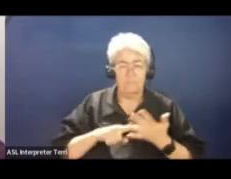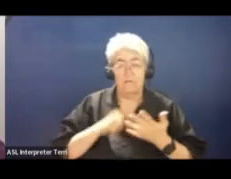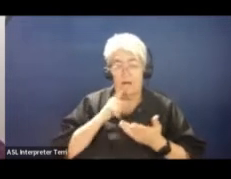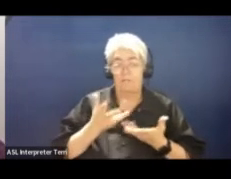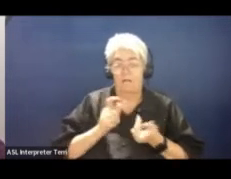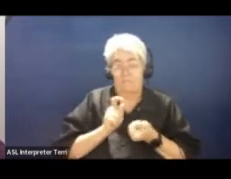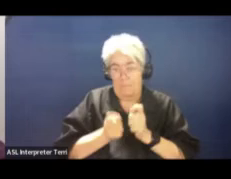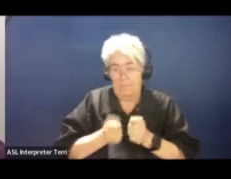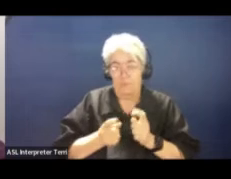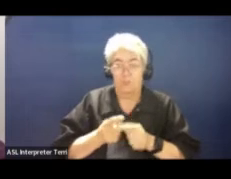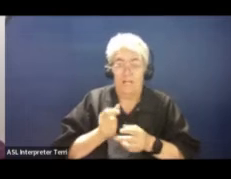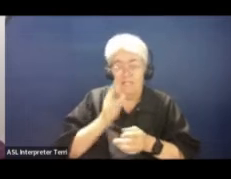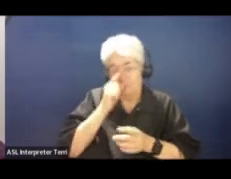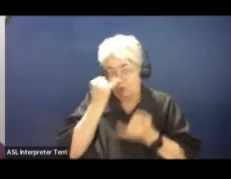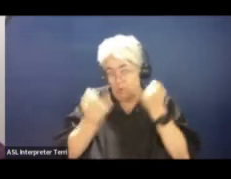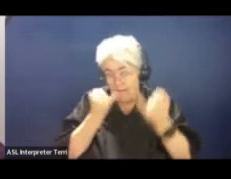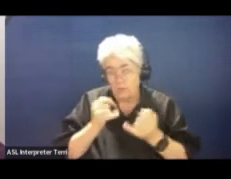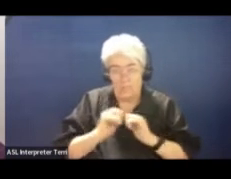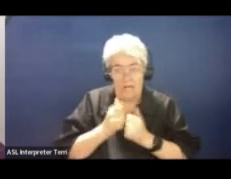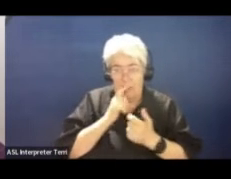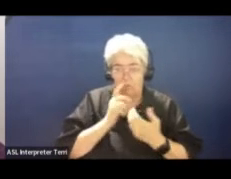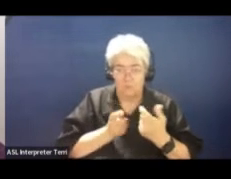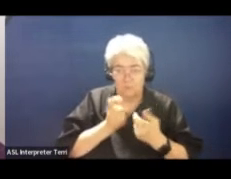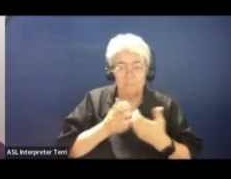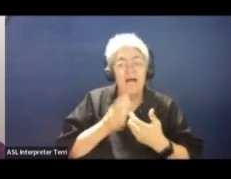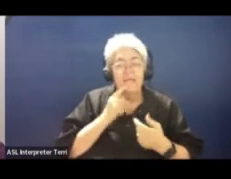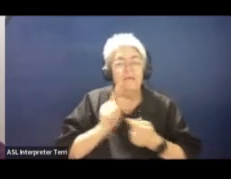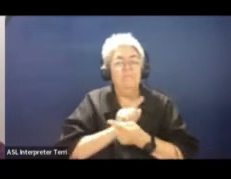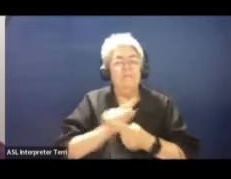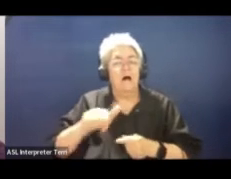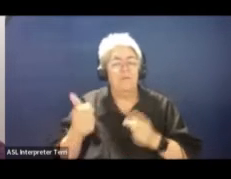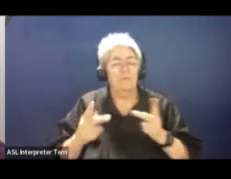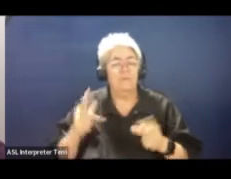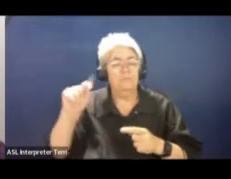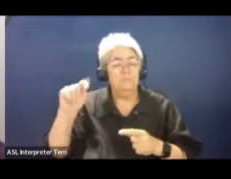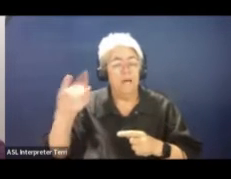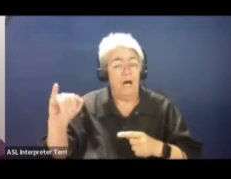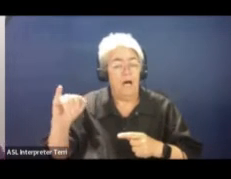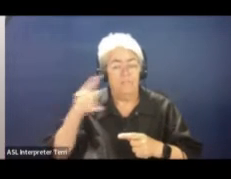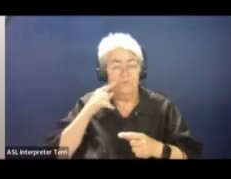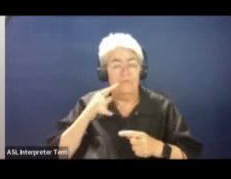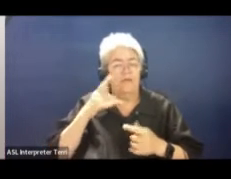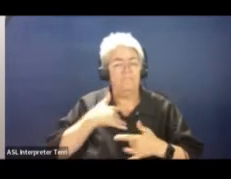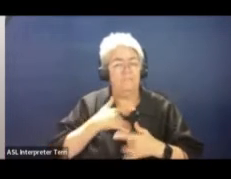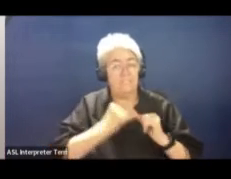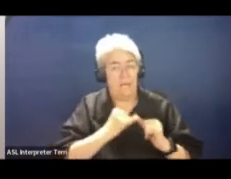to connect with other brain injury survivors who are experiencing similar things. And the, the building of a community